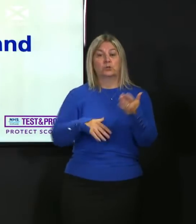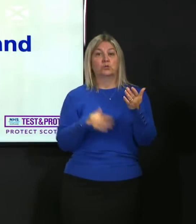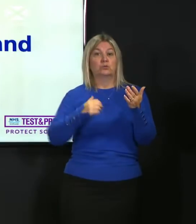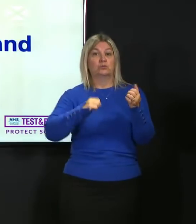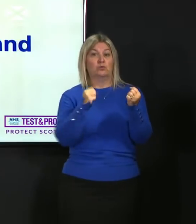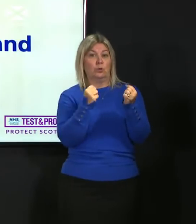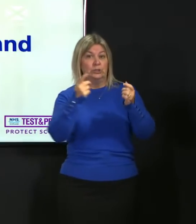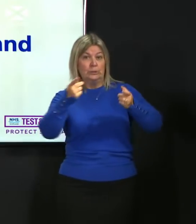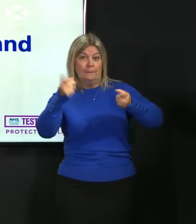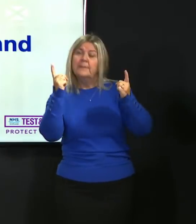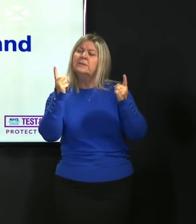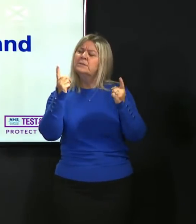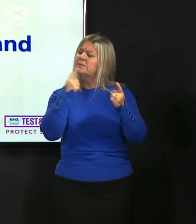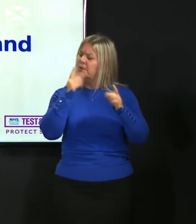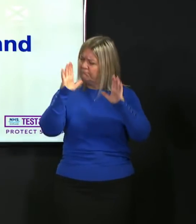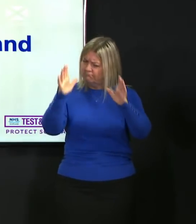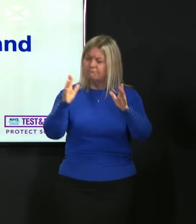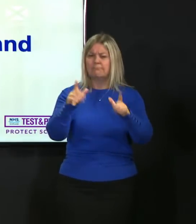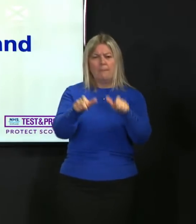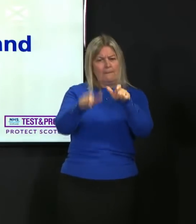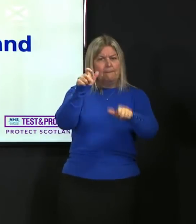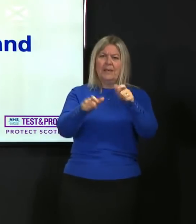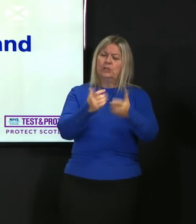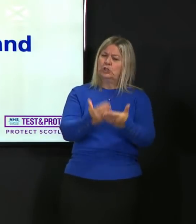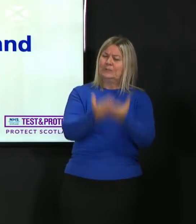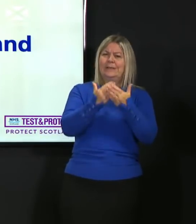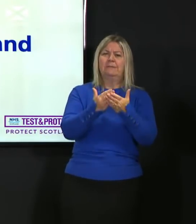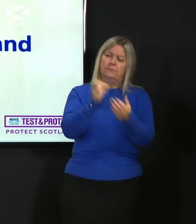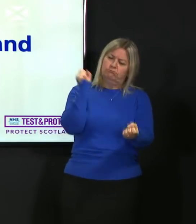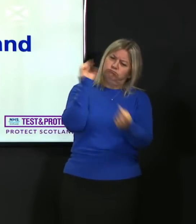safety remains the utmost priority and practices have dealt with